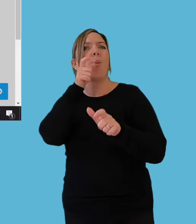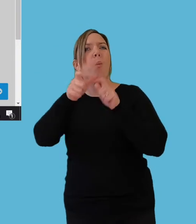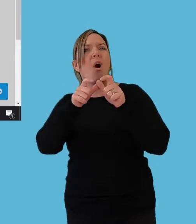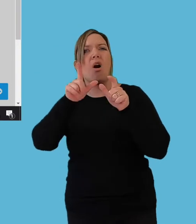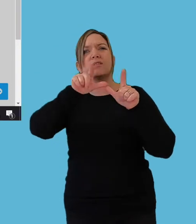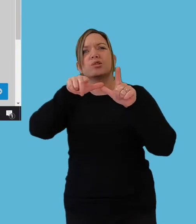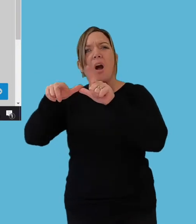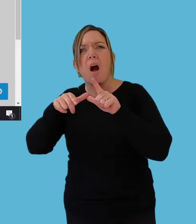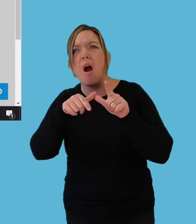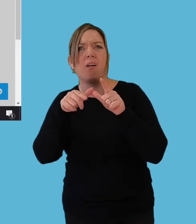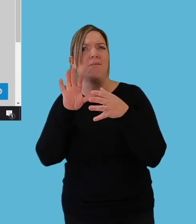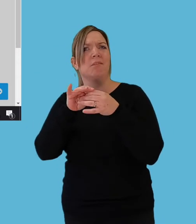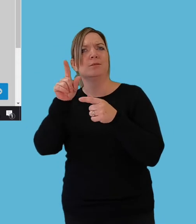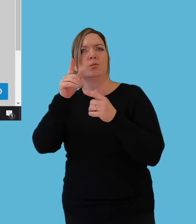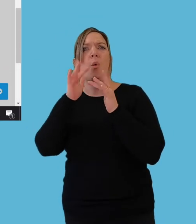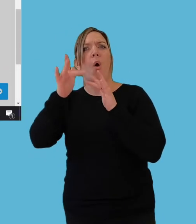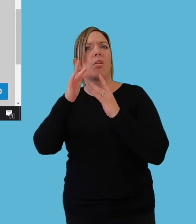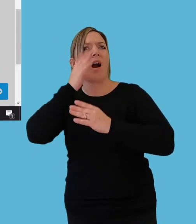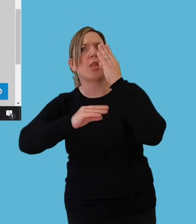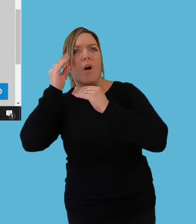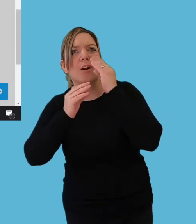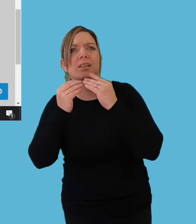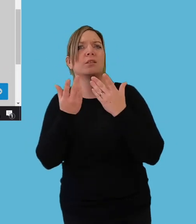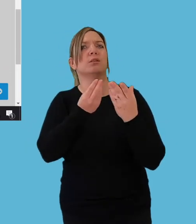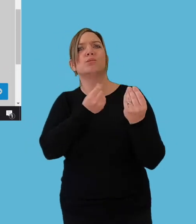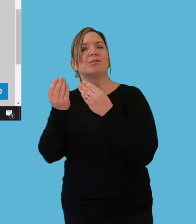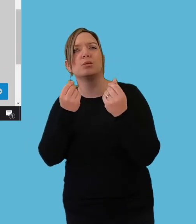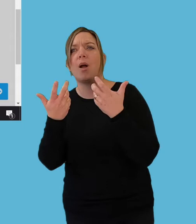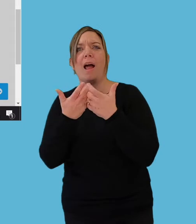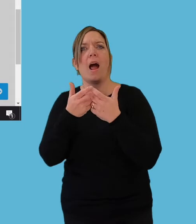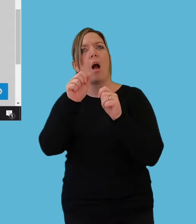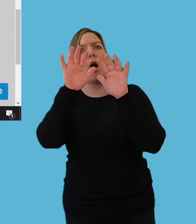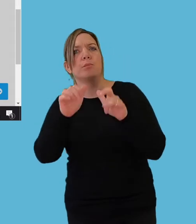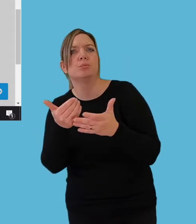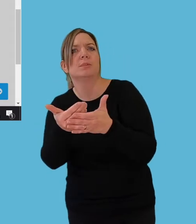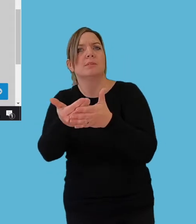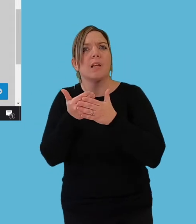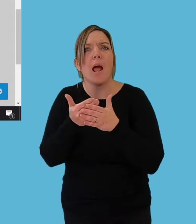might hear to do with online learning, and also some resources to do with keeping your computer safe and